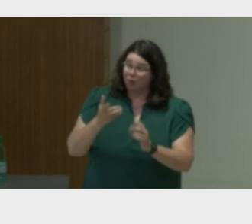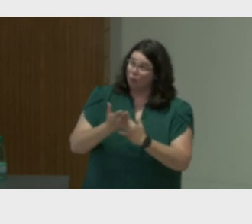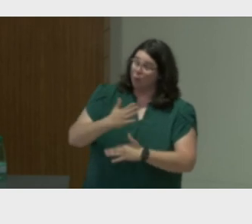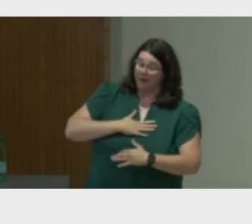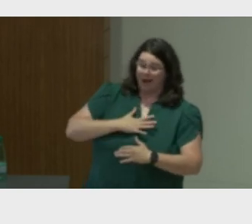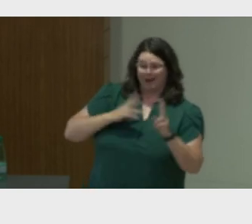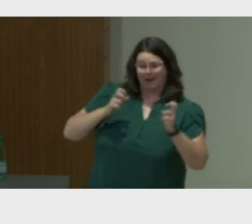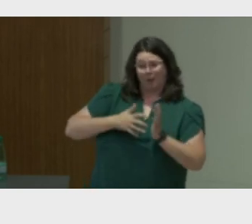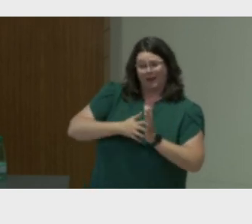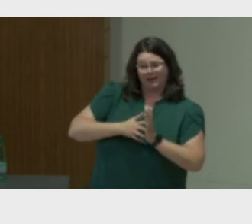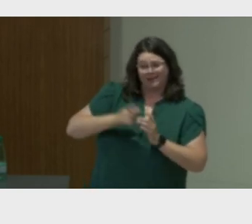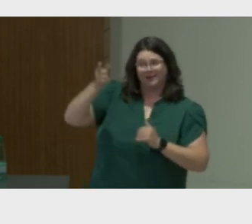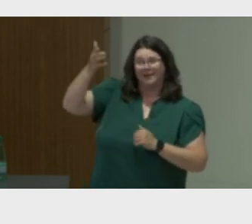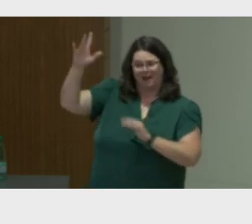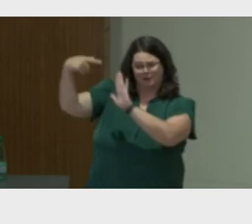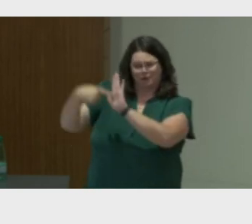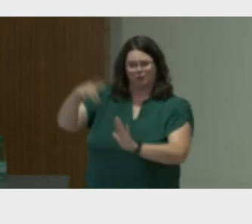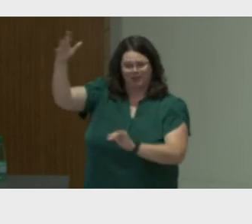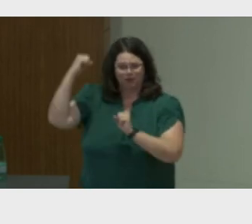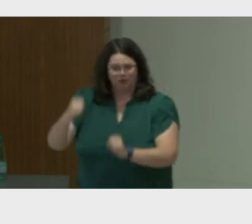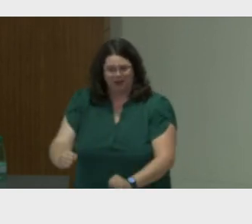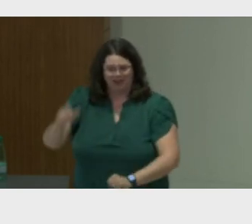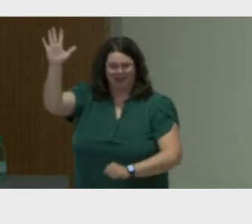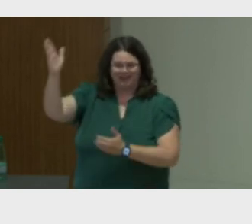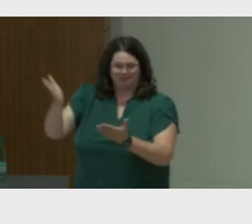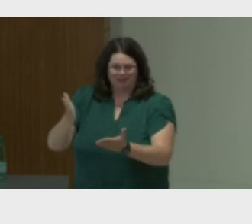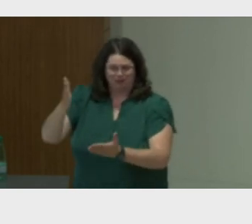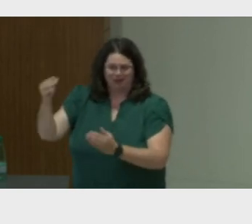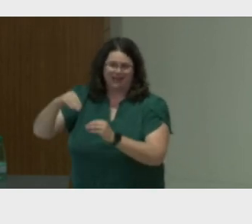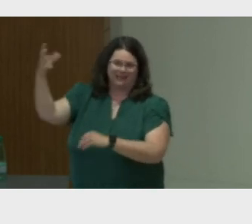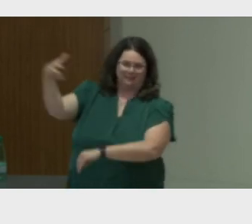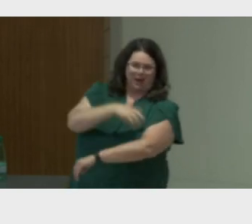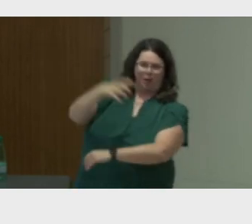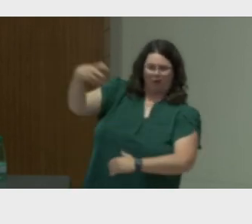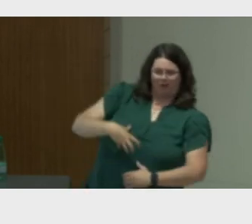Our presence may help transform the actual situations in which we live,